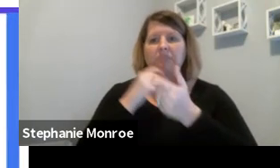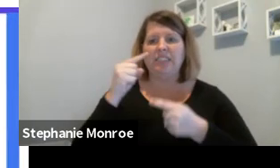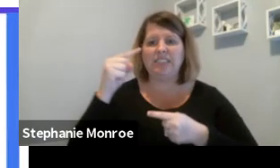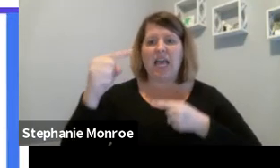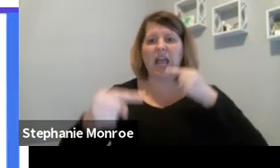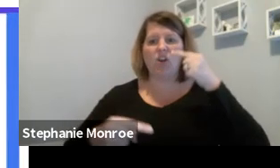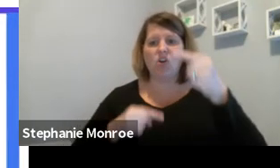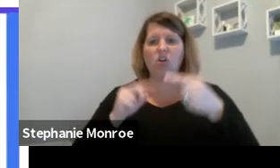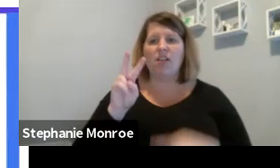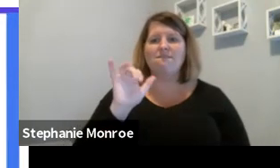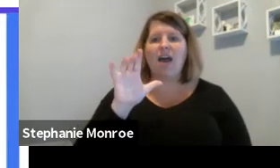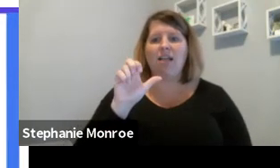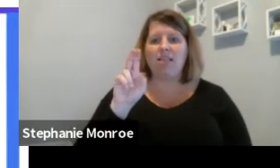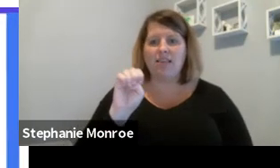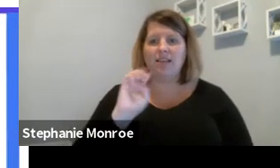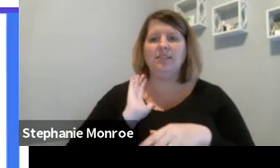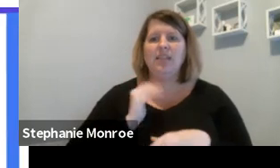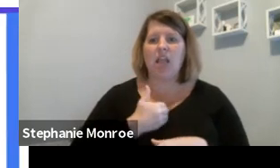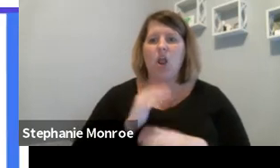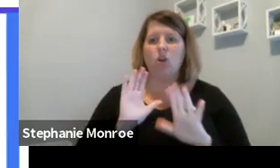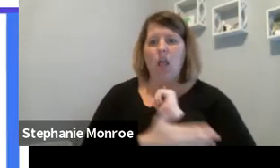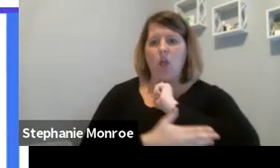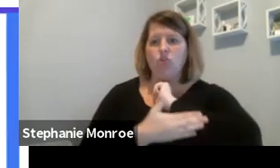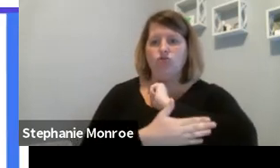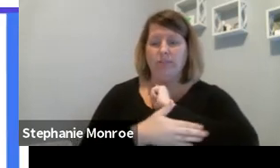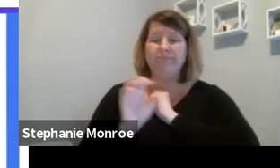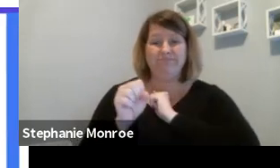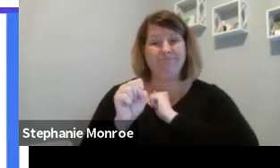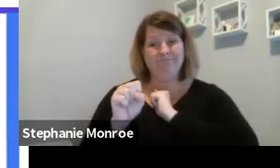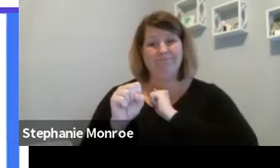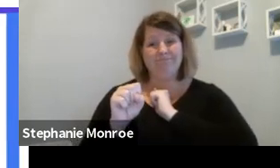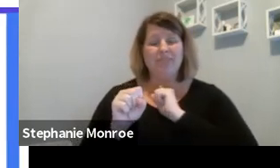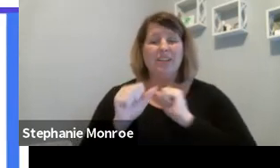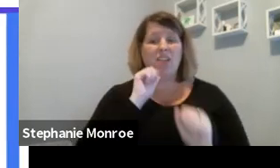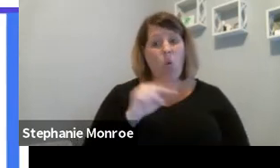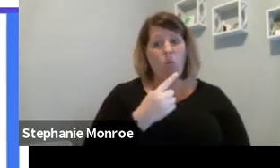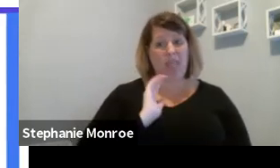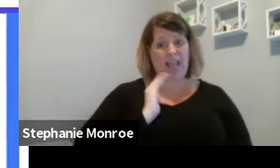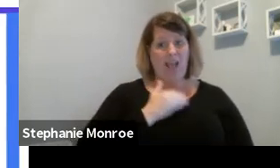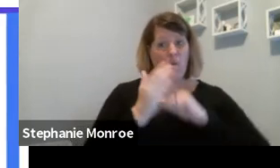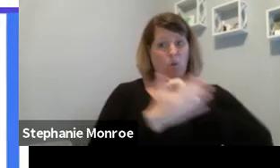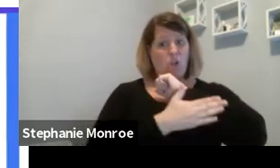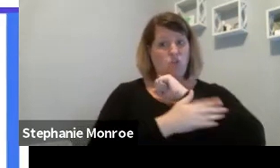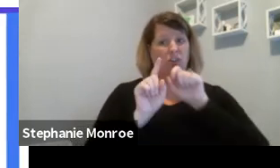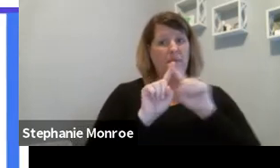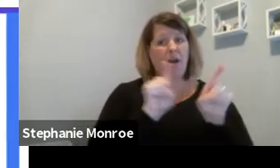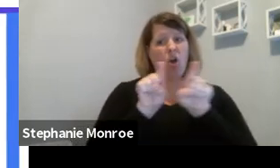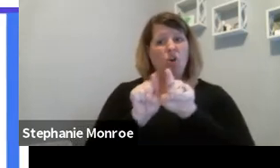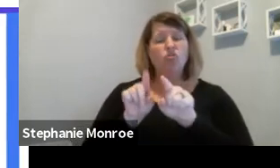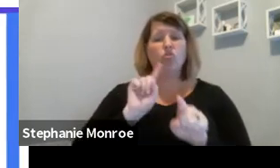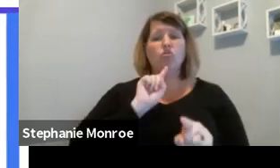Well, I believe that this statement not only resonates with our country, but it also is true for other countries